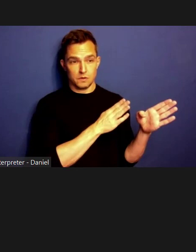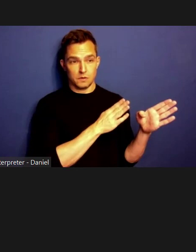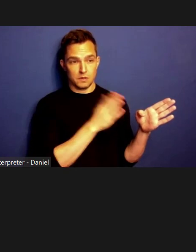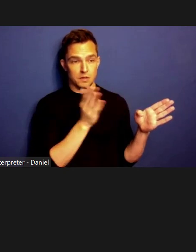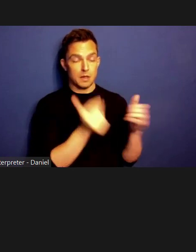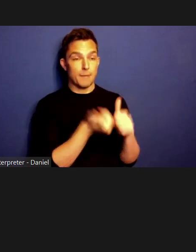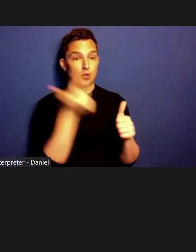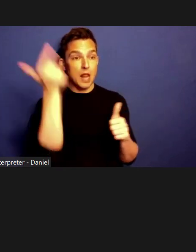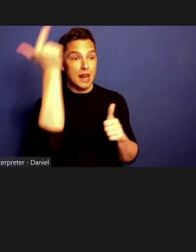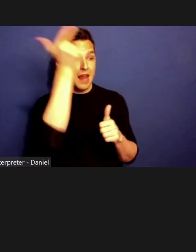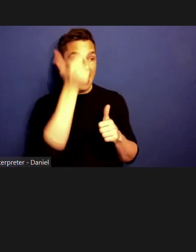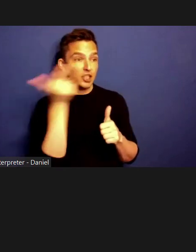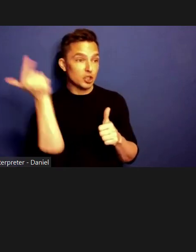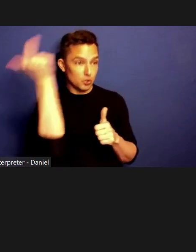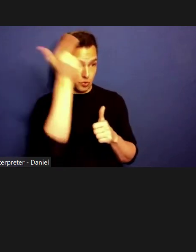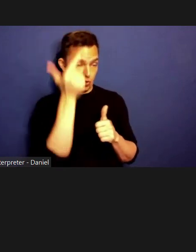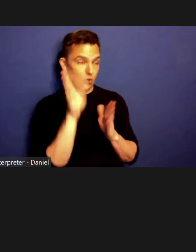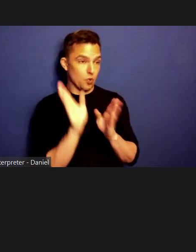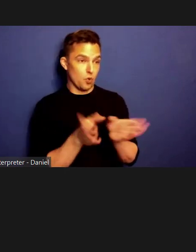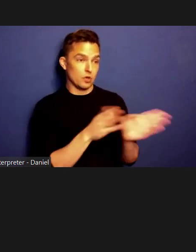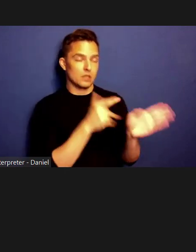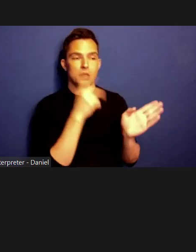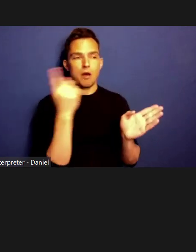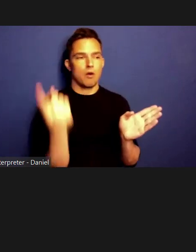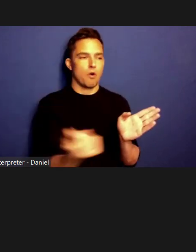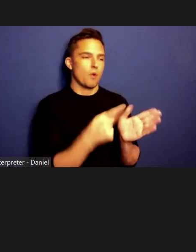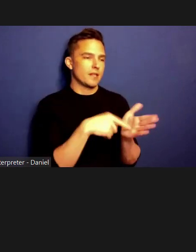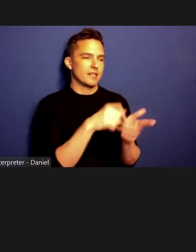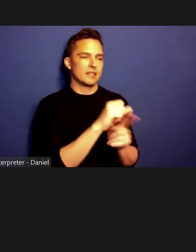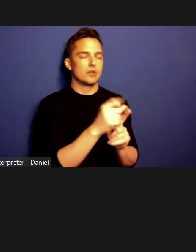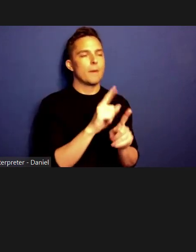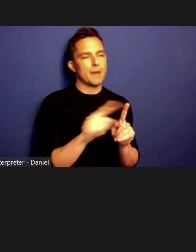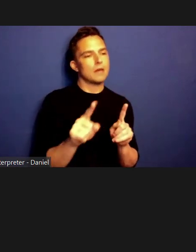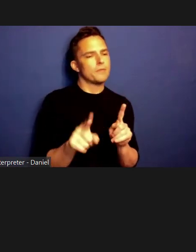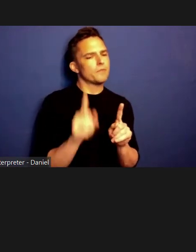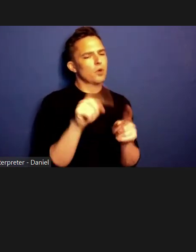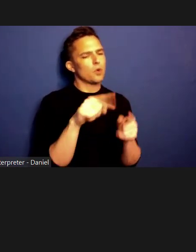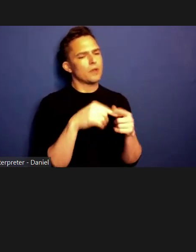is to go to the health care provider first and then if they